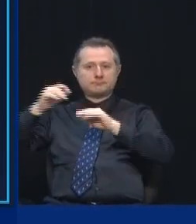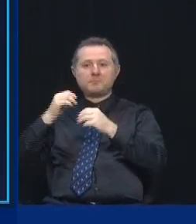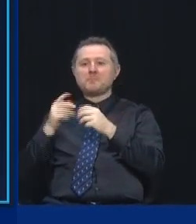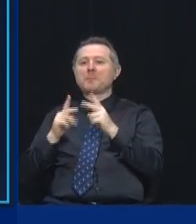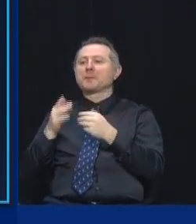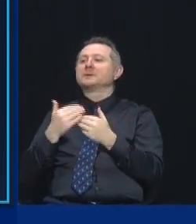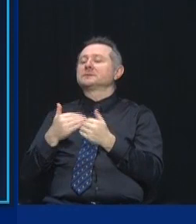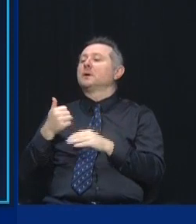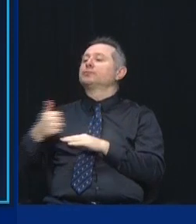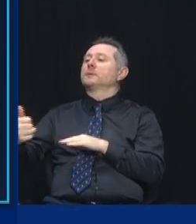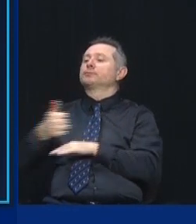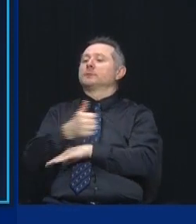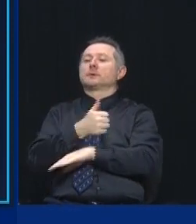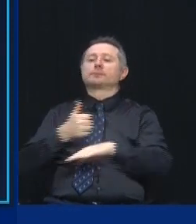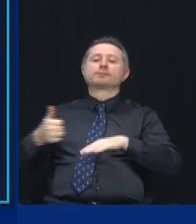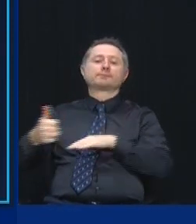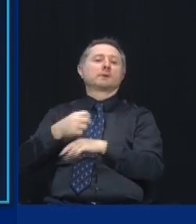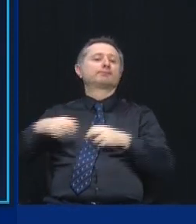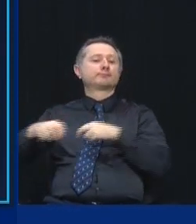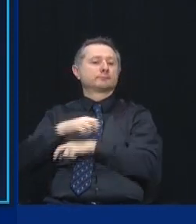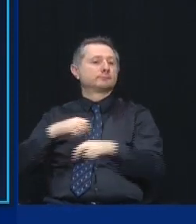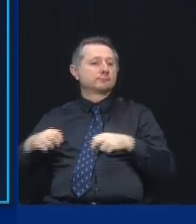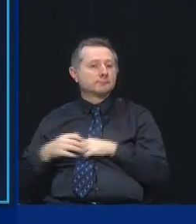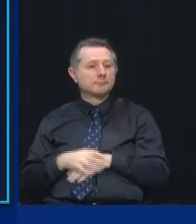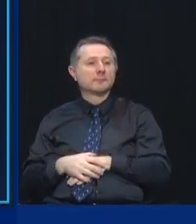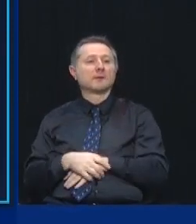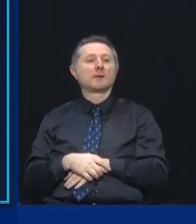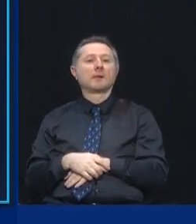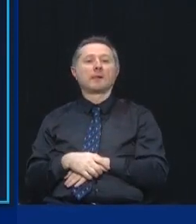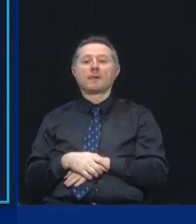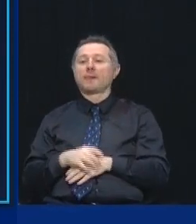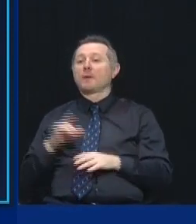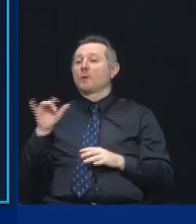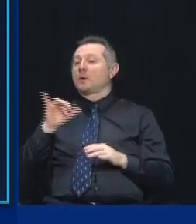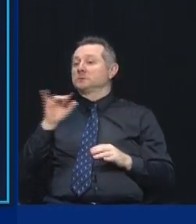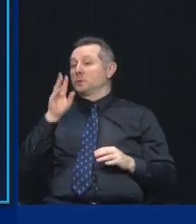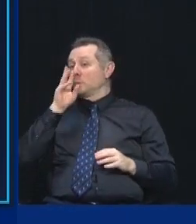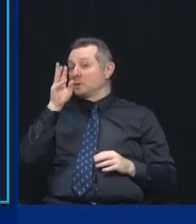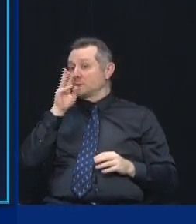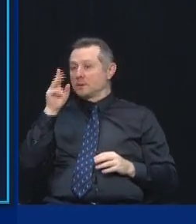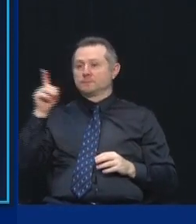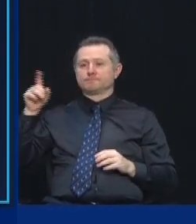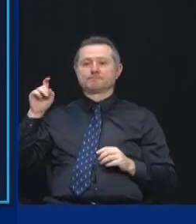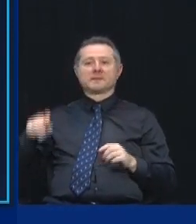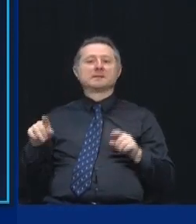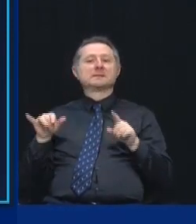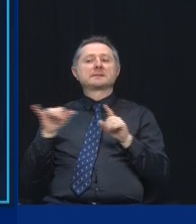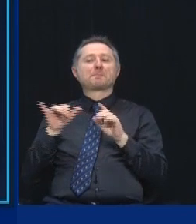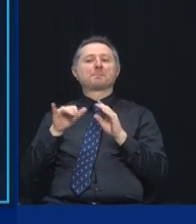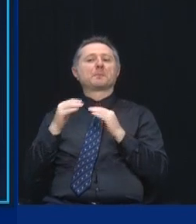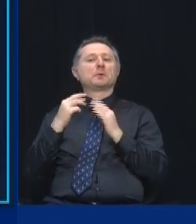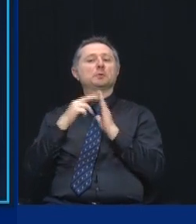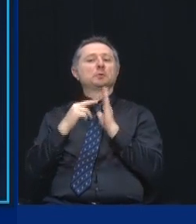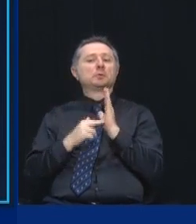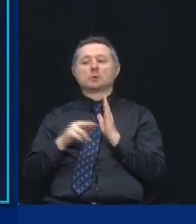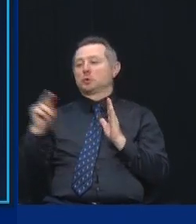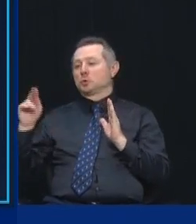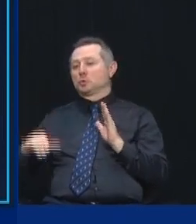TO NEW JERSEY. THE COORDINATION IS IMPORTANT BECAUSE YOU'RE A MOBILE POPULATION.